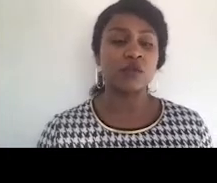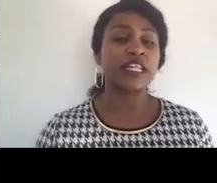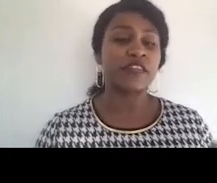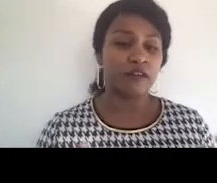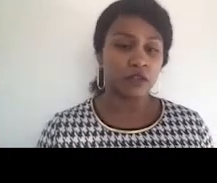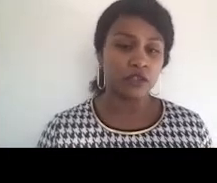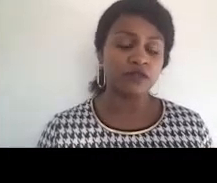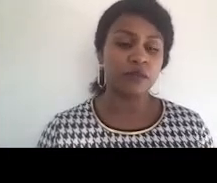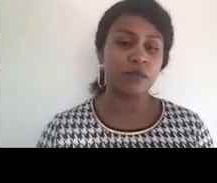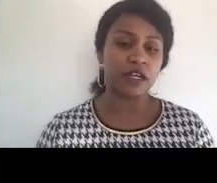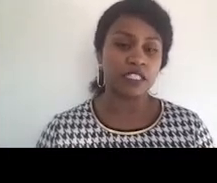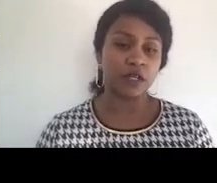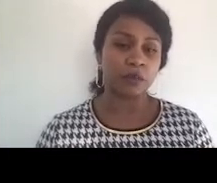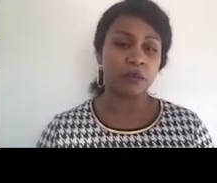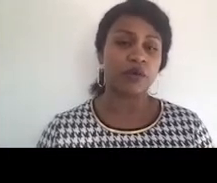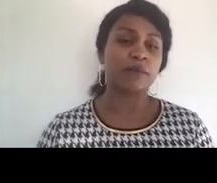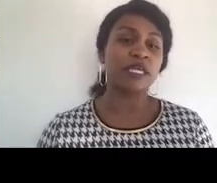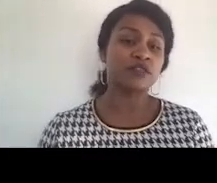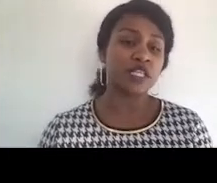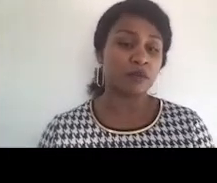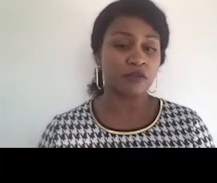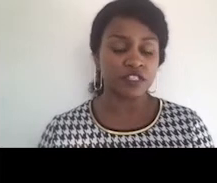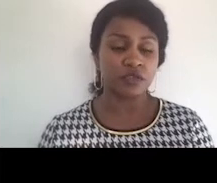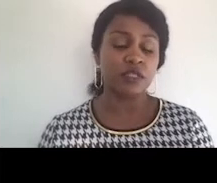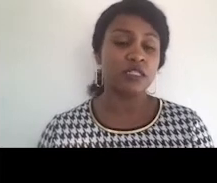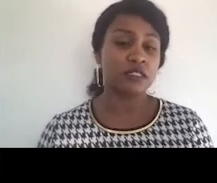what they have learned from the Black Arts Development Program into their professional